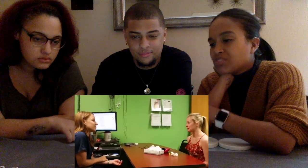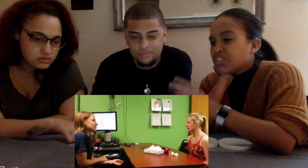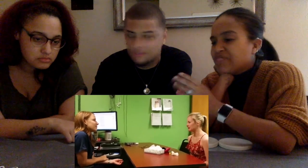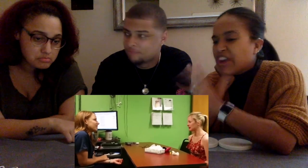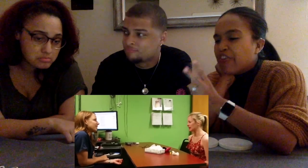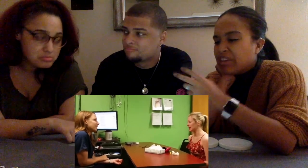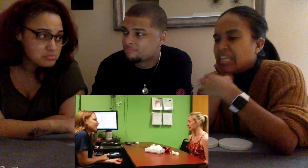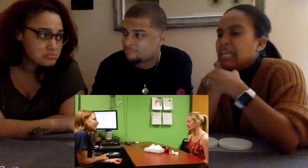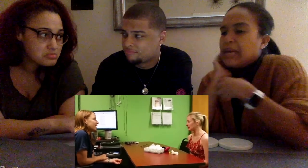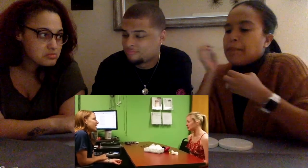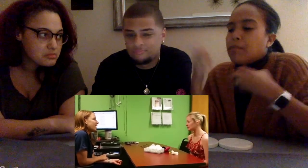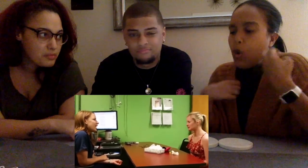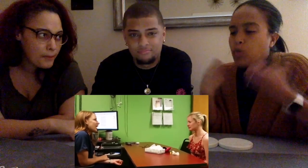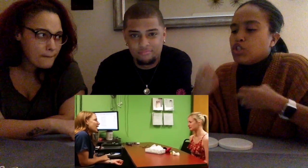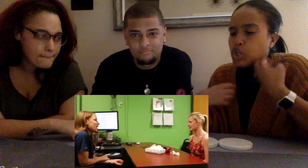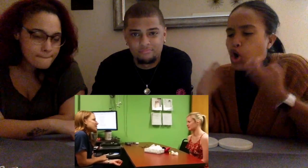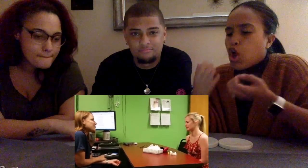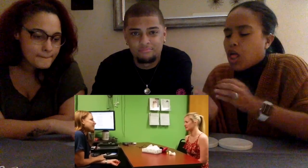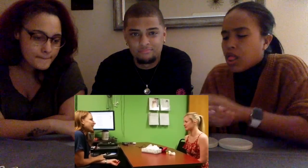V: She's very emotional.